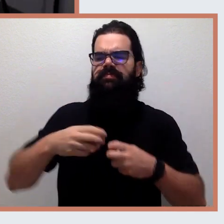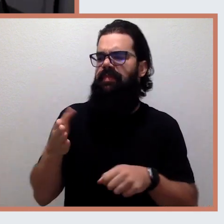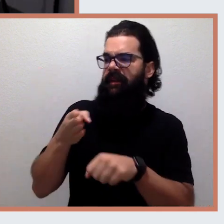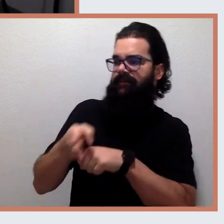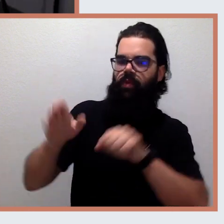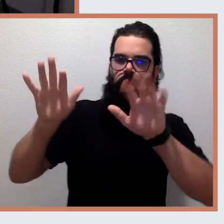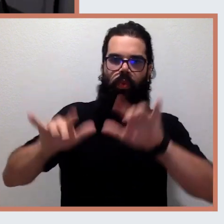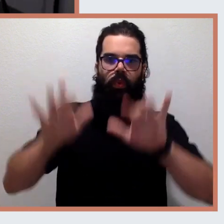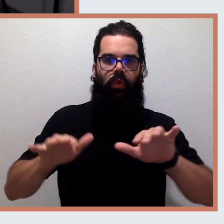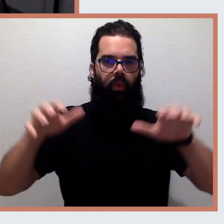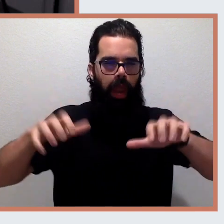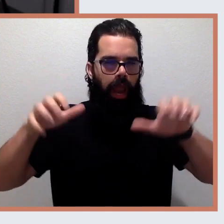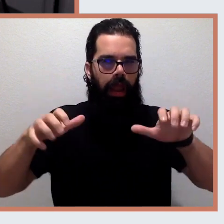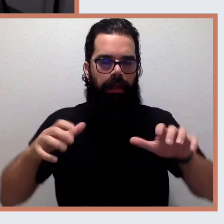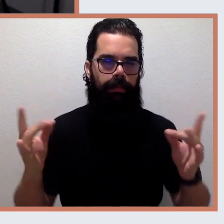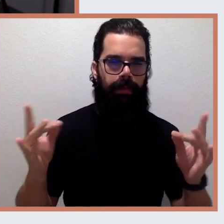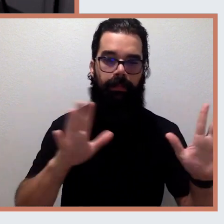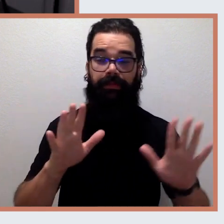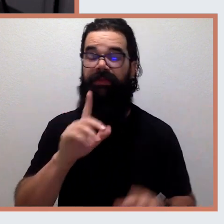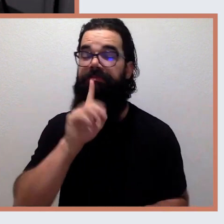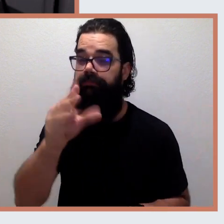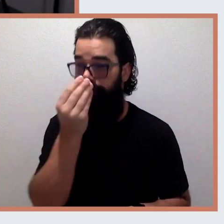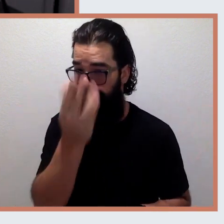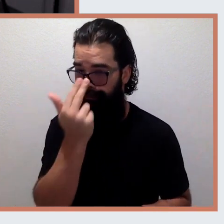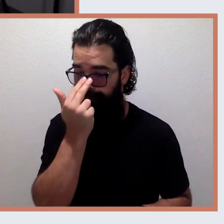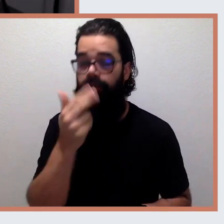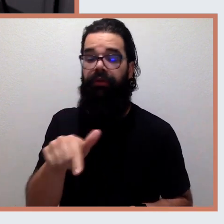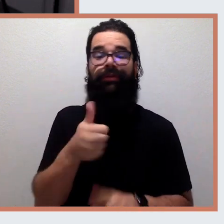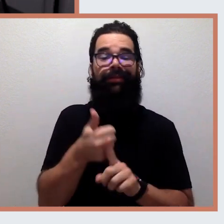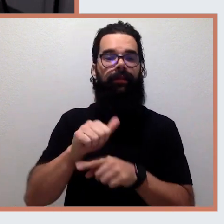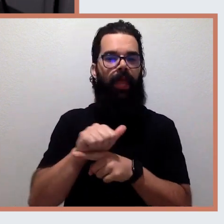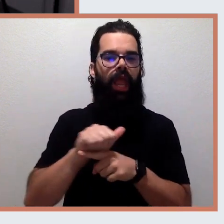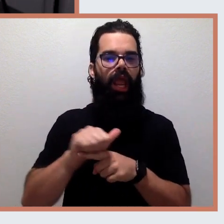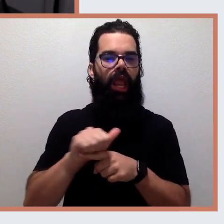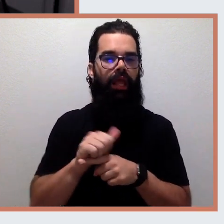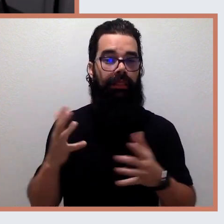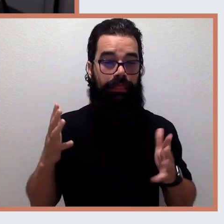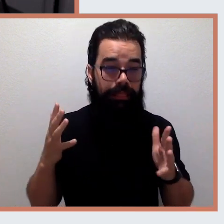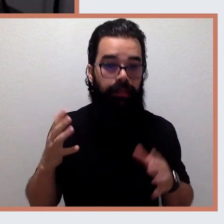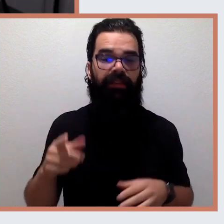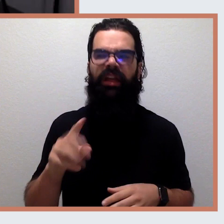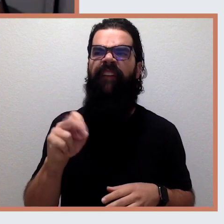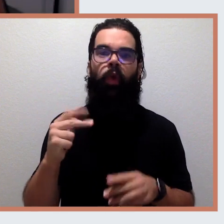after it snowed and rain, it was muddy, and it was actually at practice.